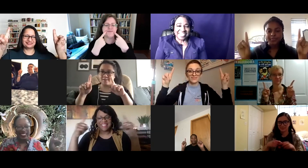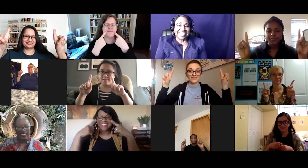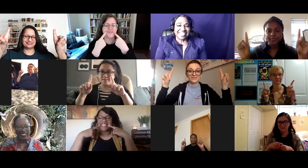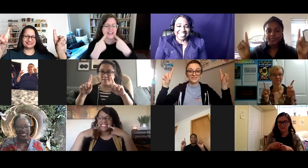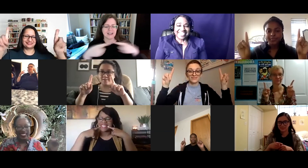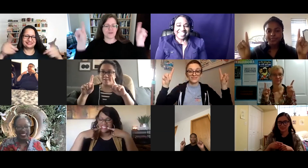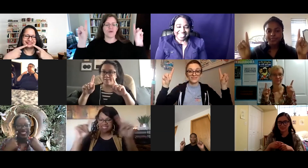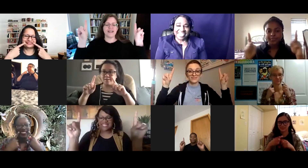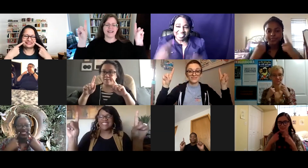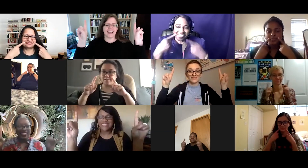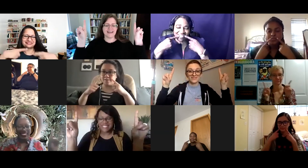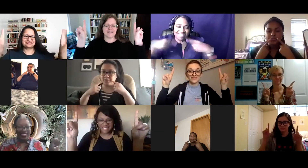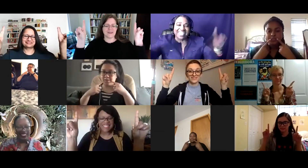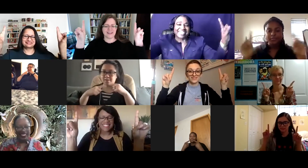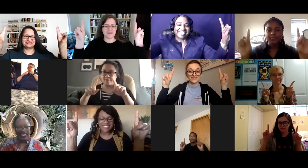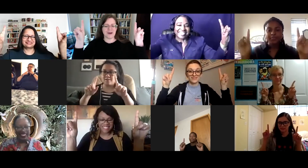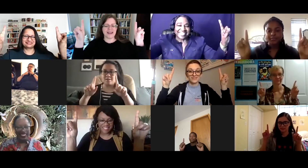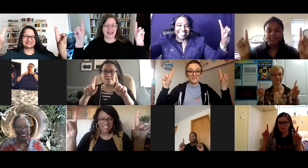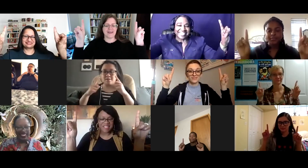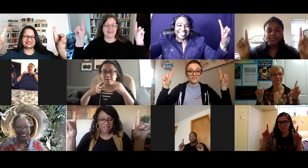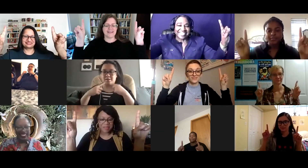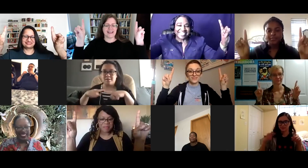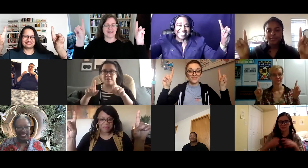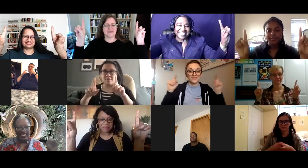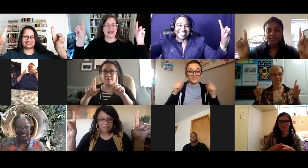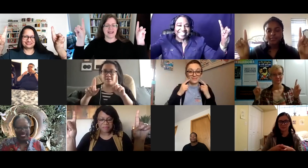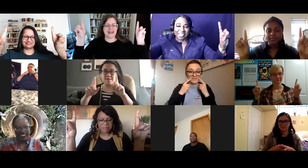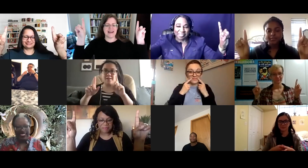flicked forward again so that they're pointing out, like you're making an announcement.